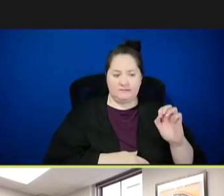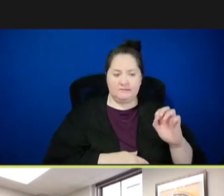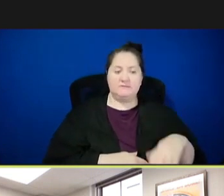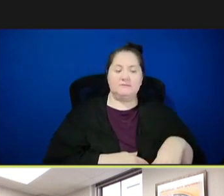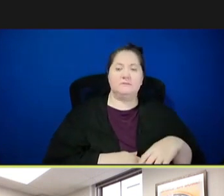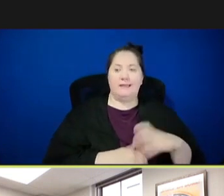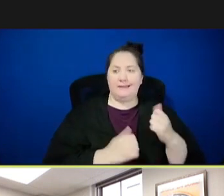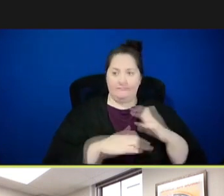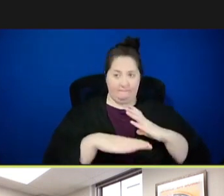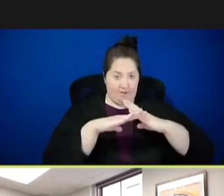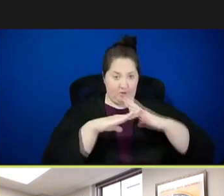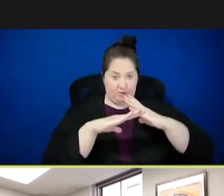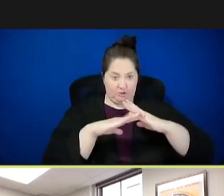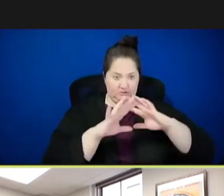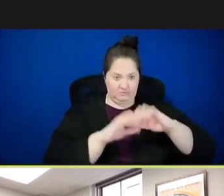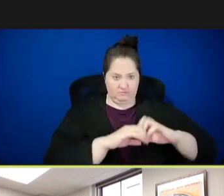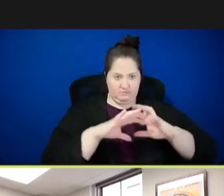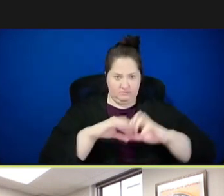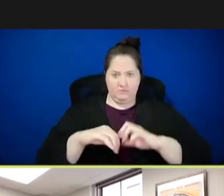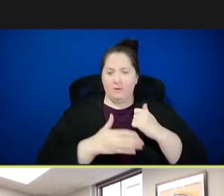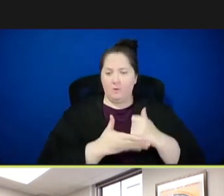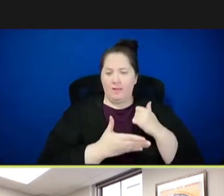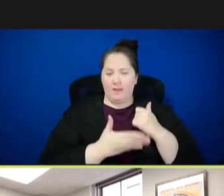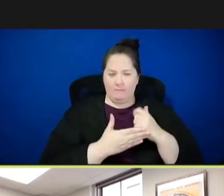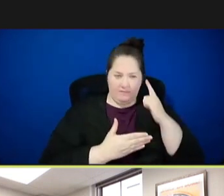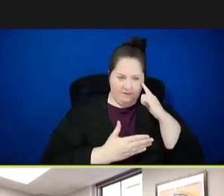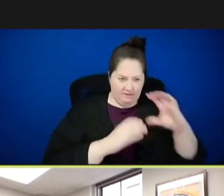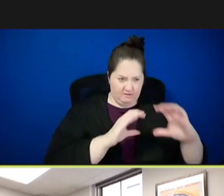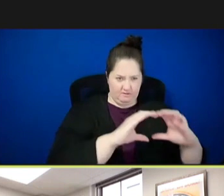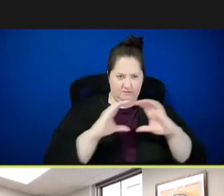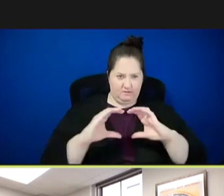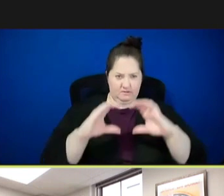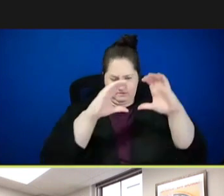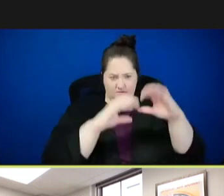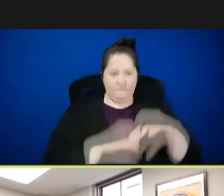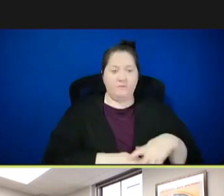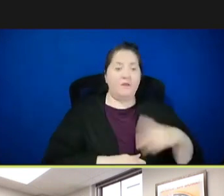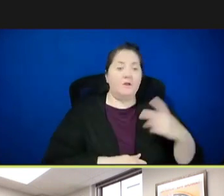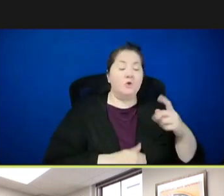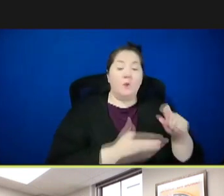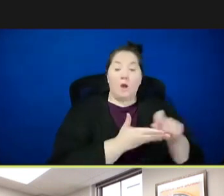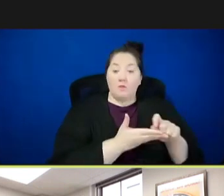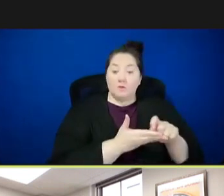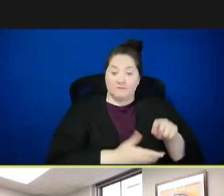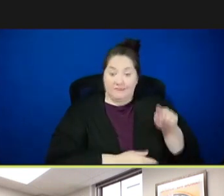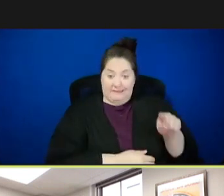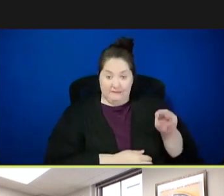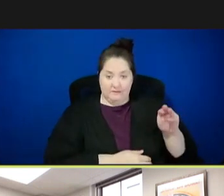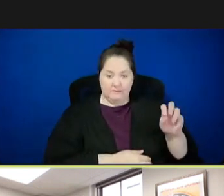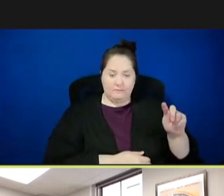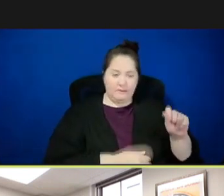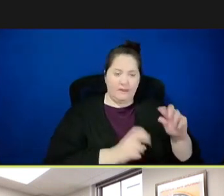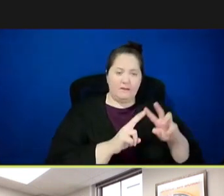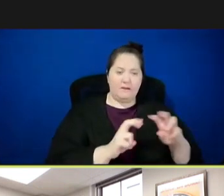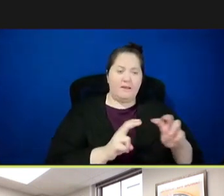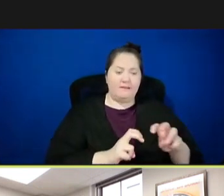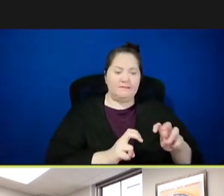that will help you. The two authors of this meta-analysis were a little more elaborate,